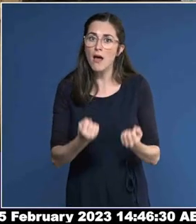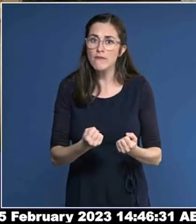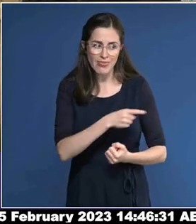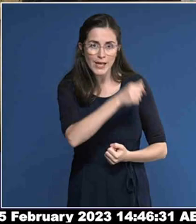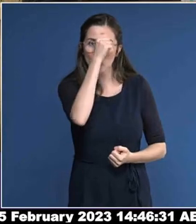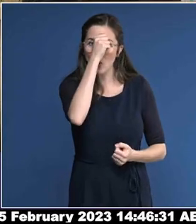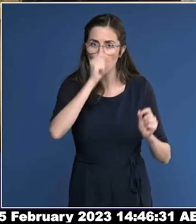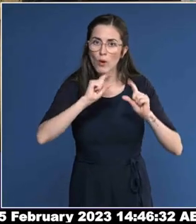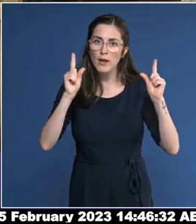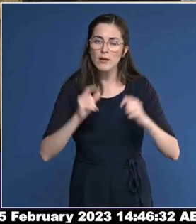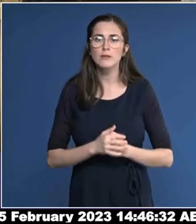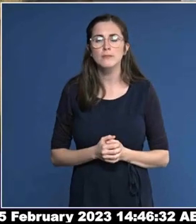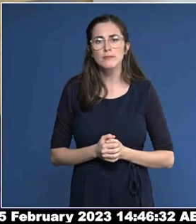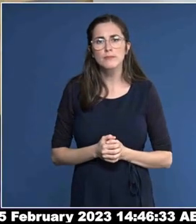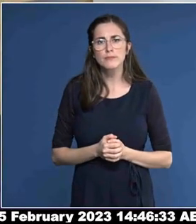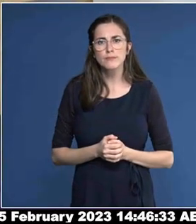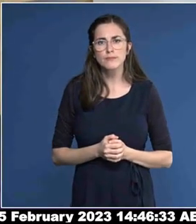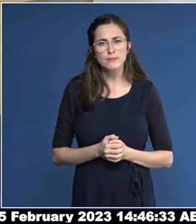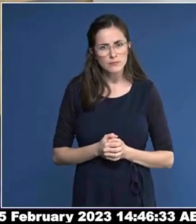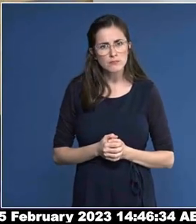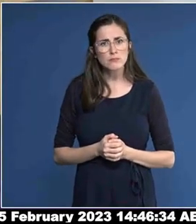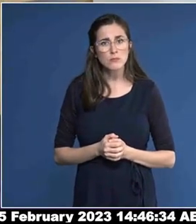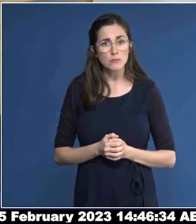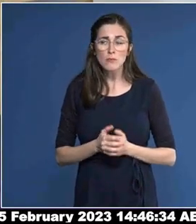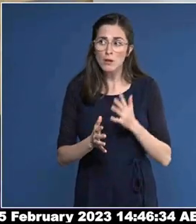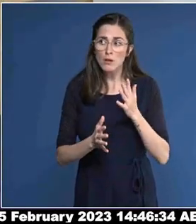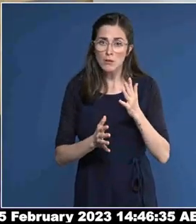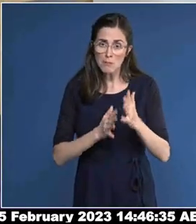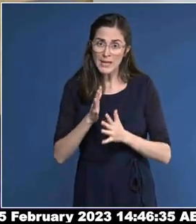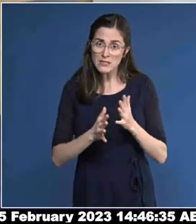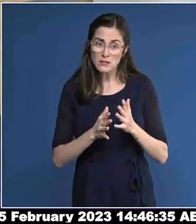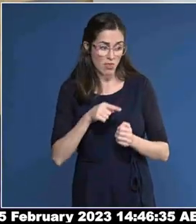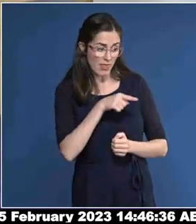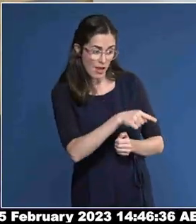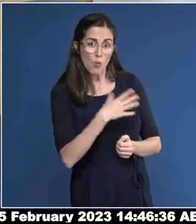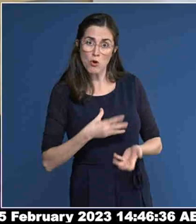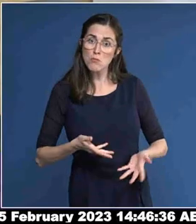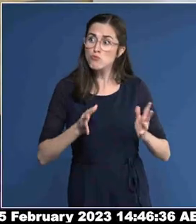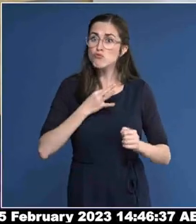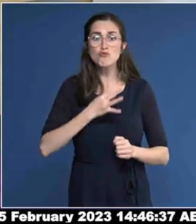supporting the person to exercise a choice to undertake that risk imposes a work health